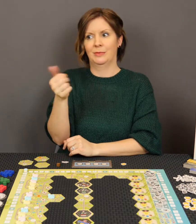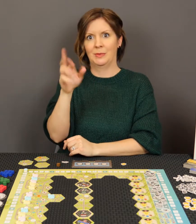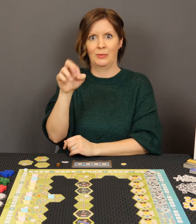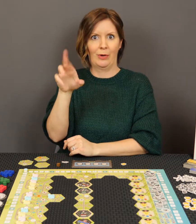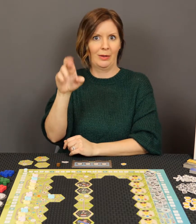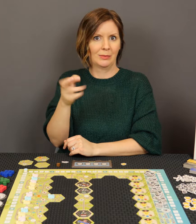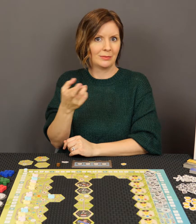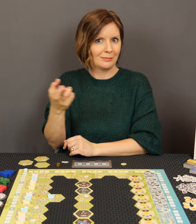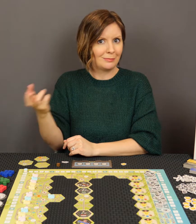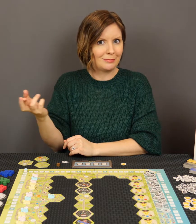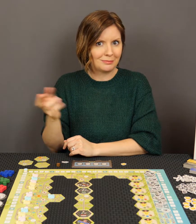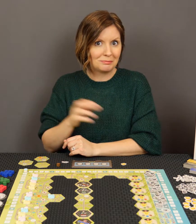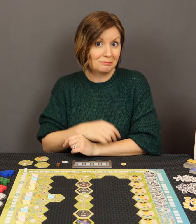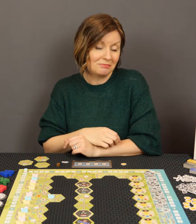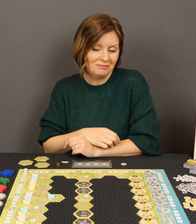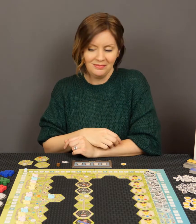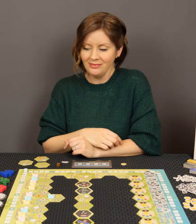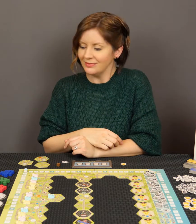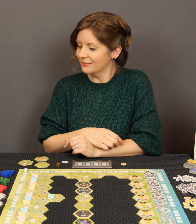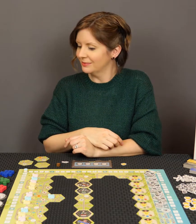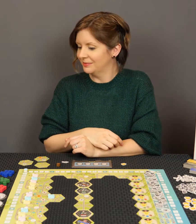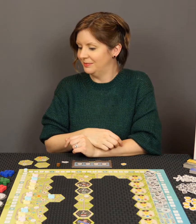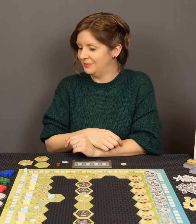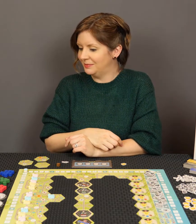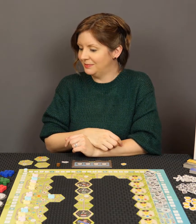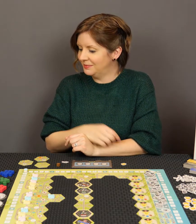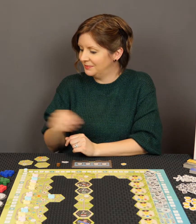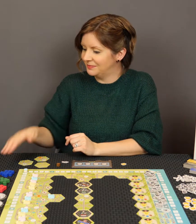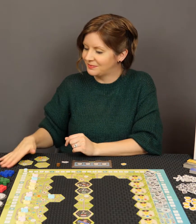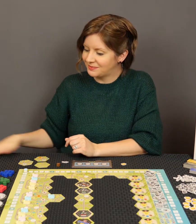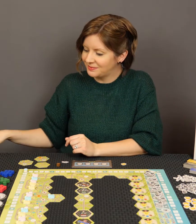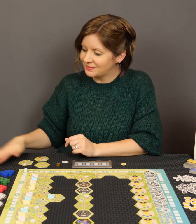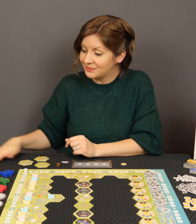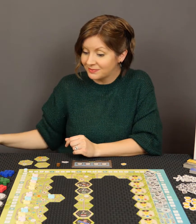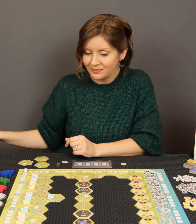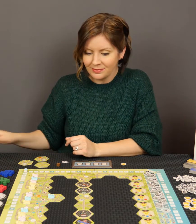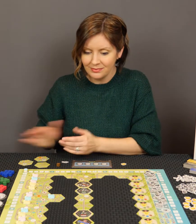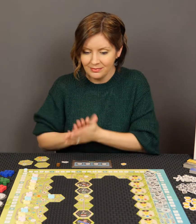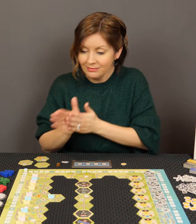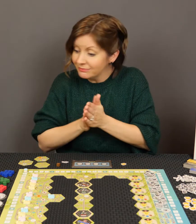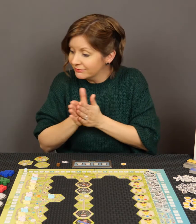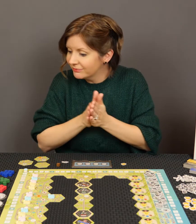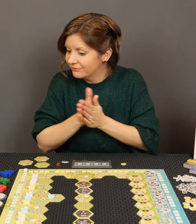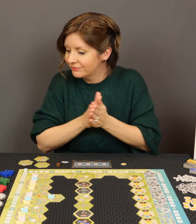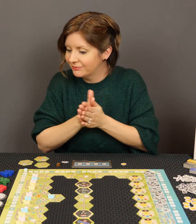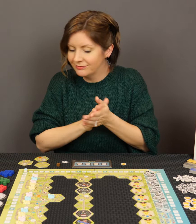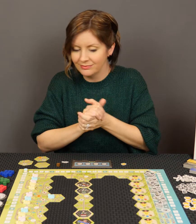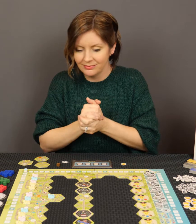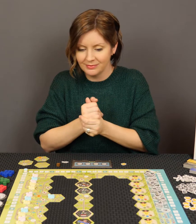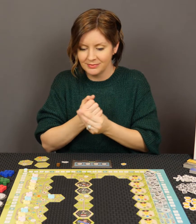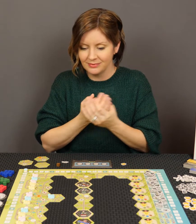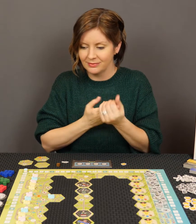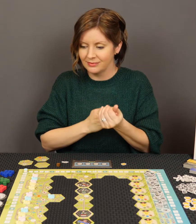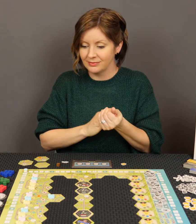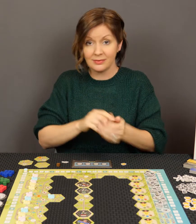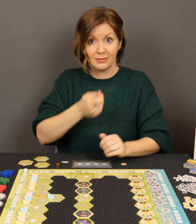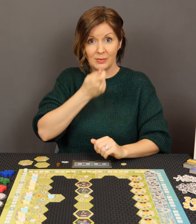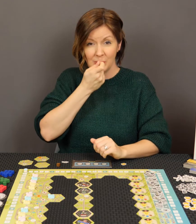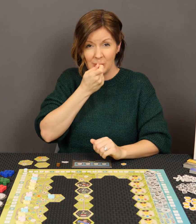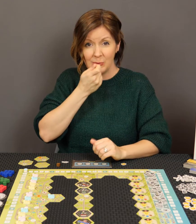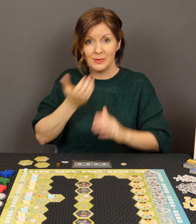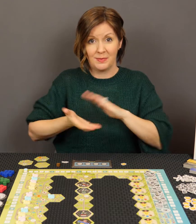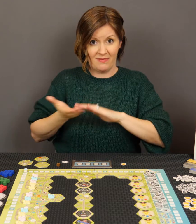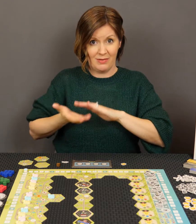another rare resource of your choice.